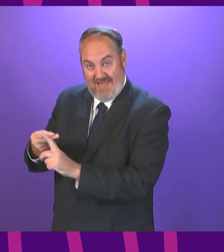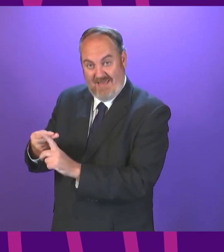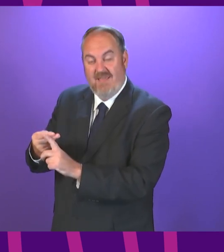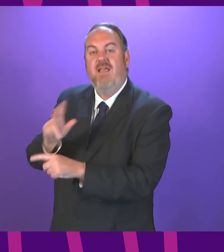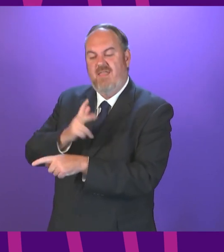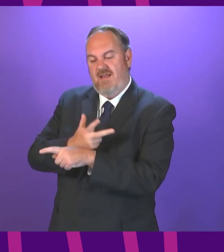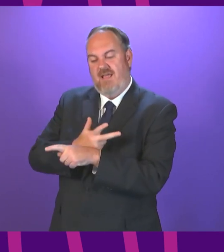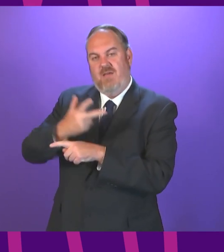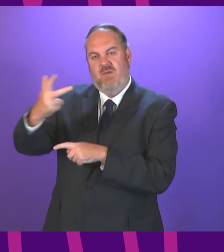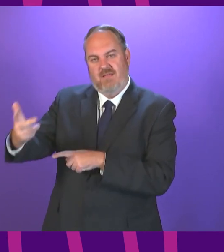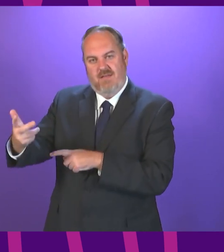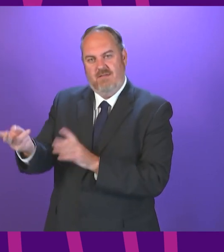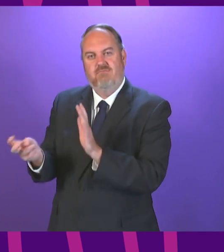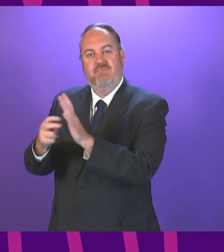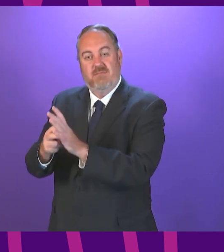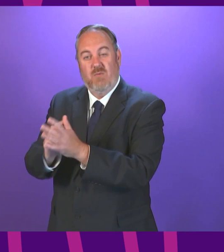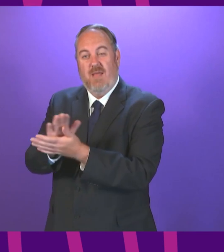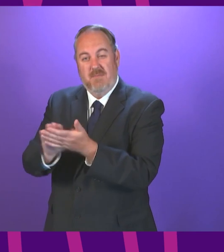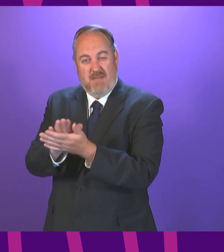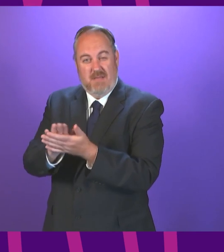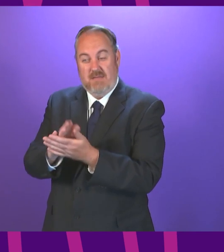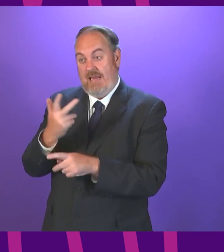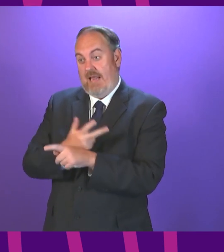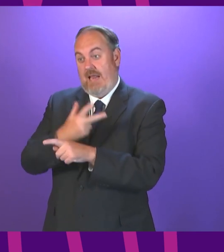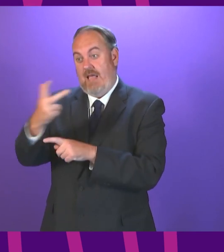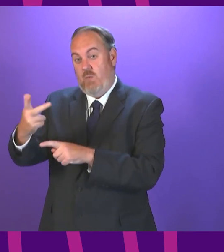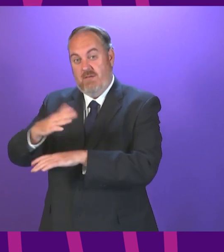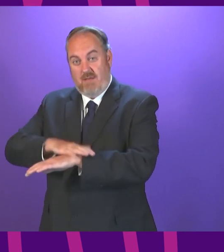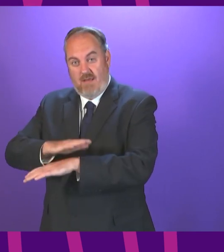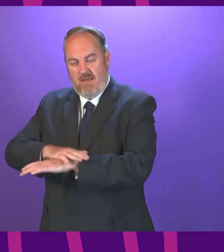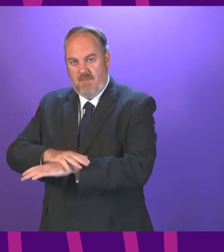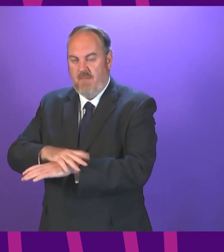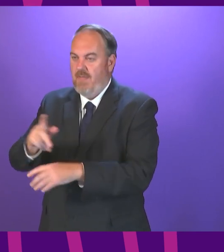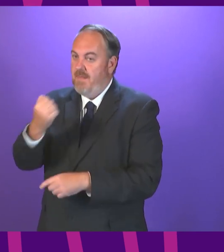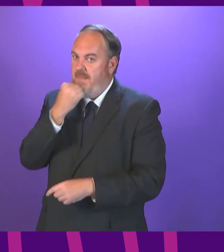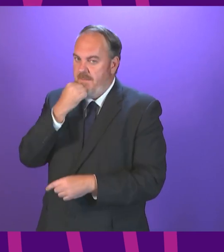of 40 to 49-year-olds will get much closer to the levels achieved for older age groups.